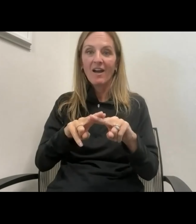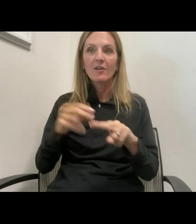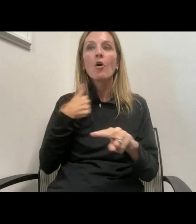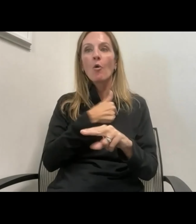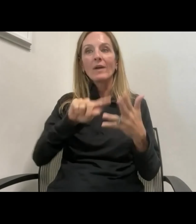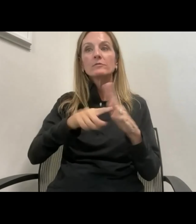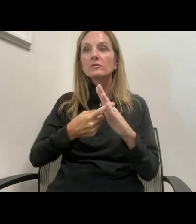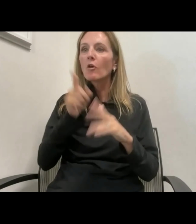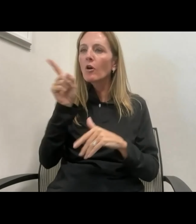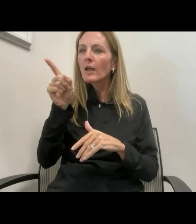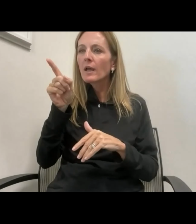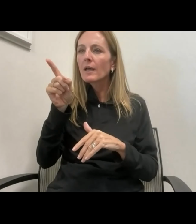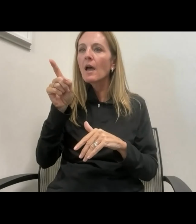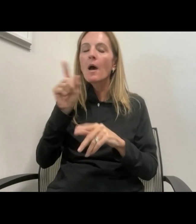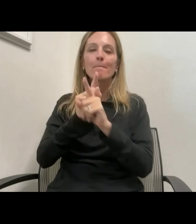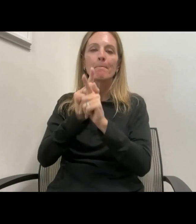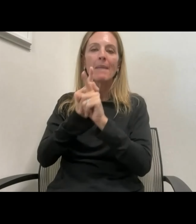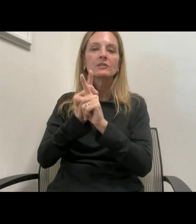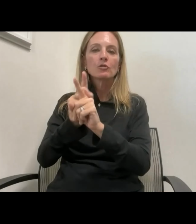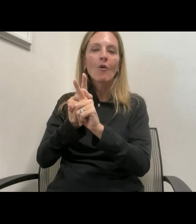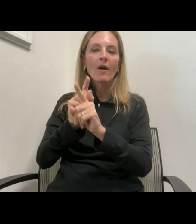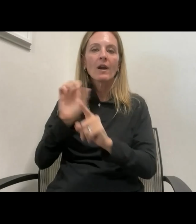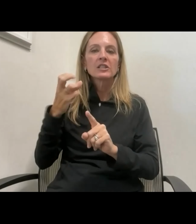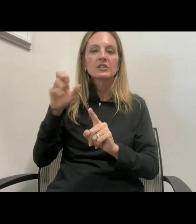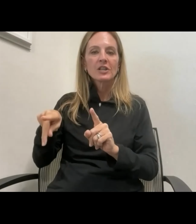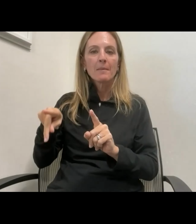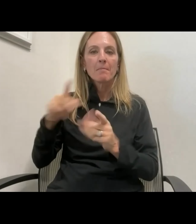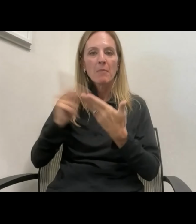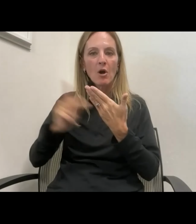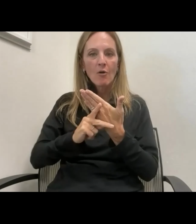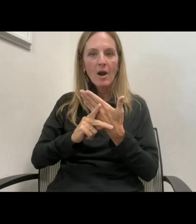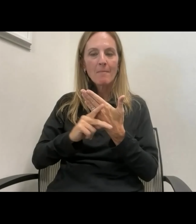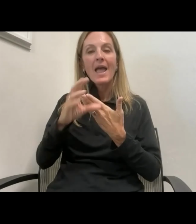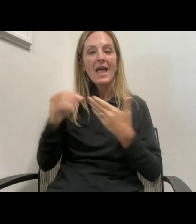focuses on harvesting for our young men which led to a young dad's group. Oh that's wonderful